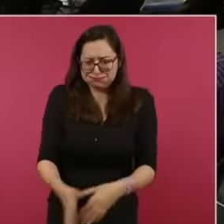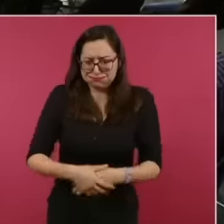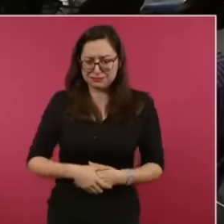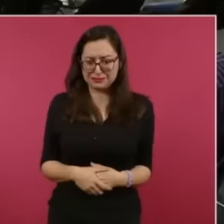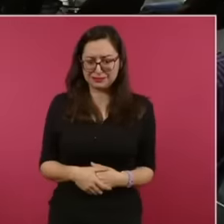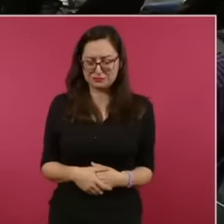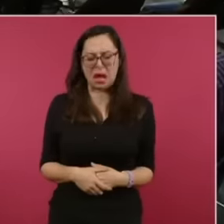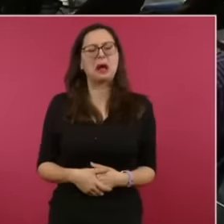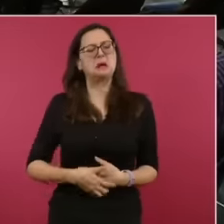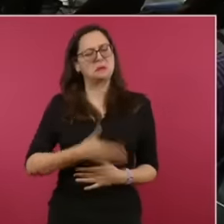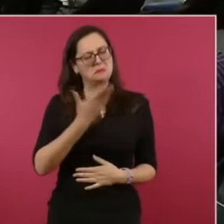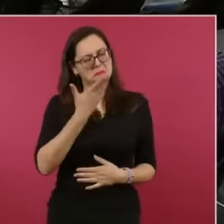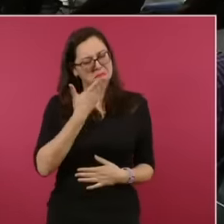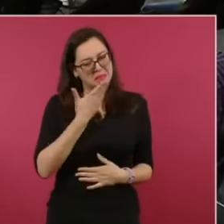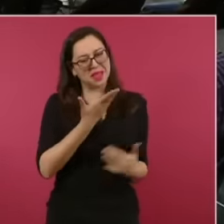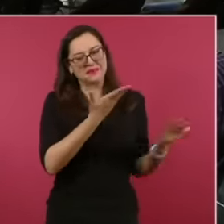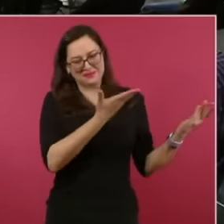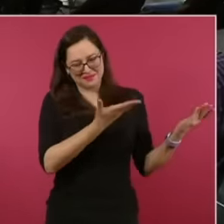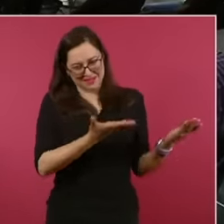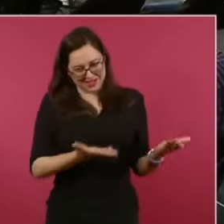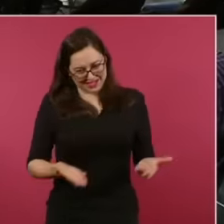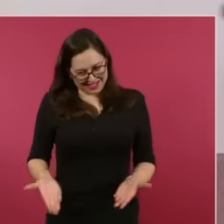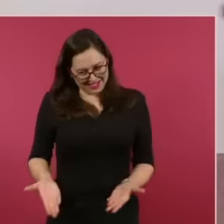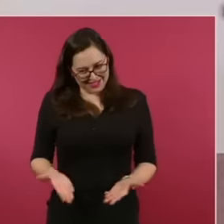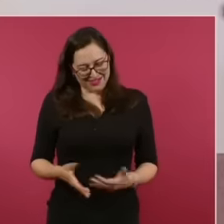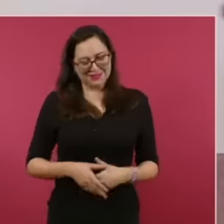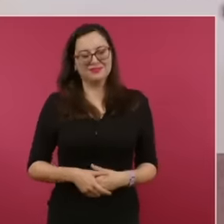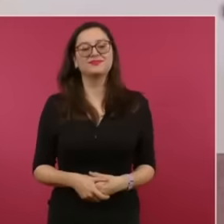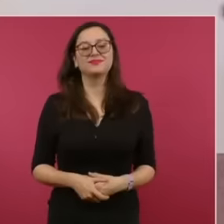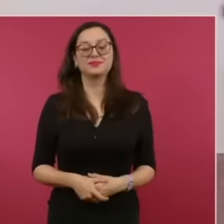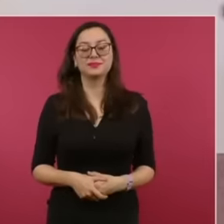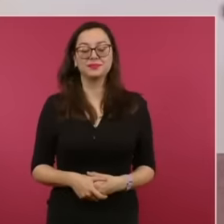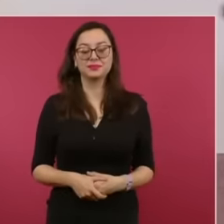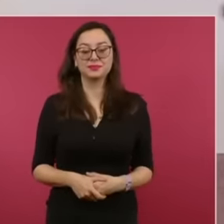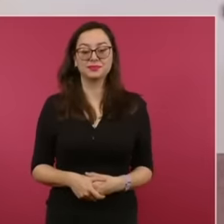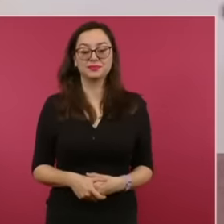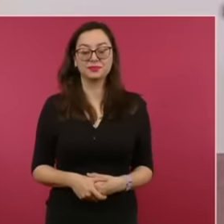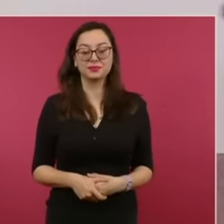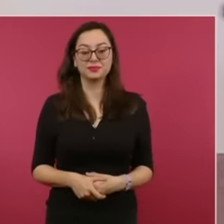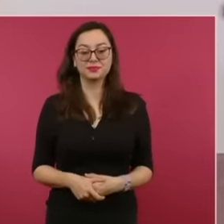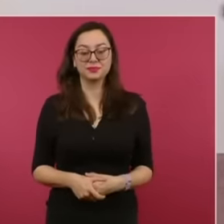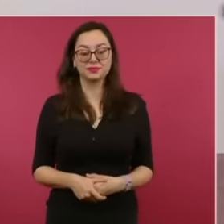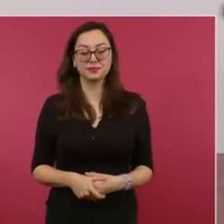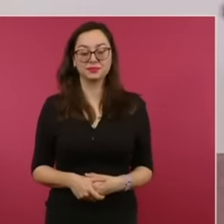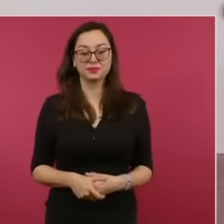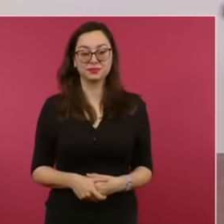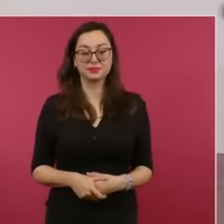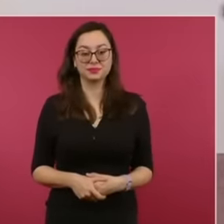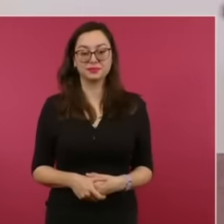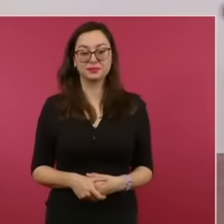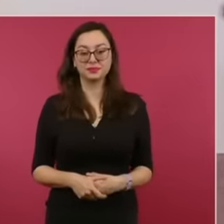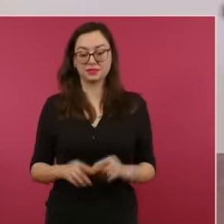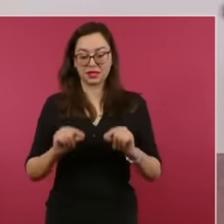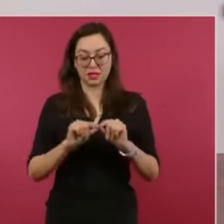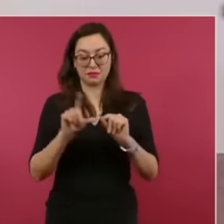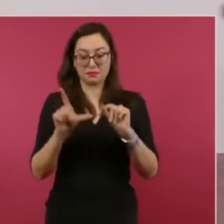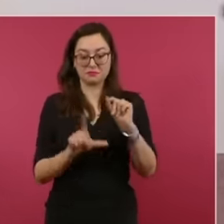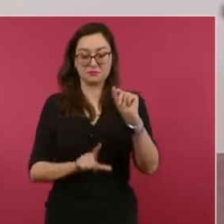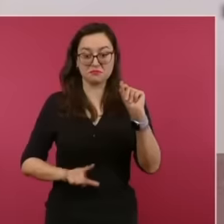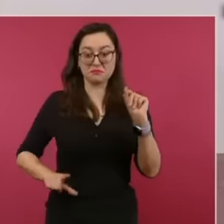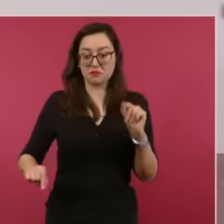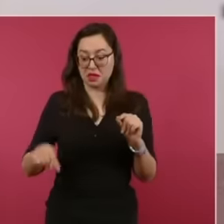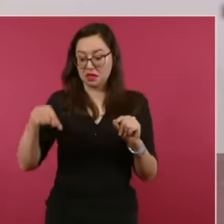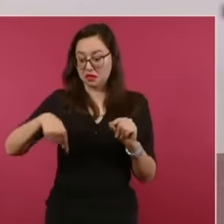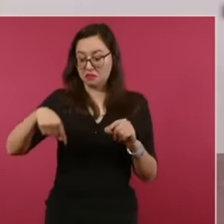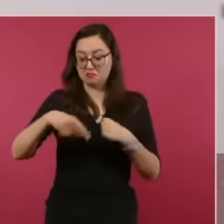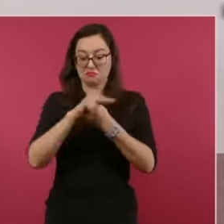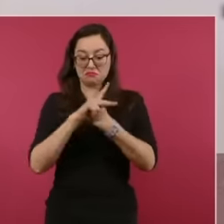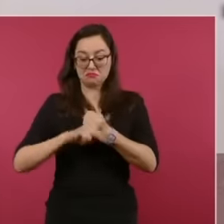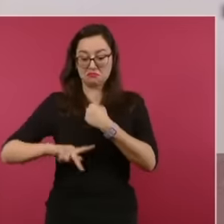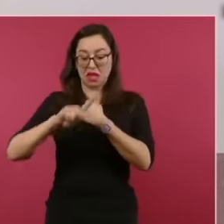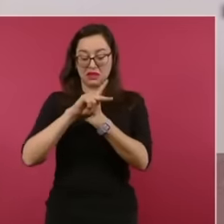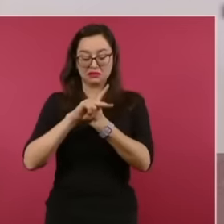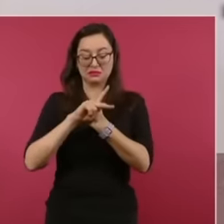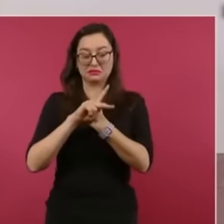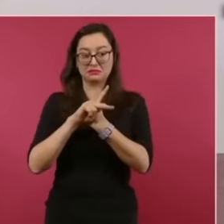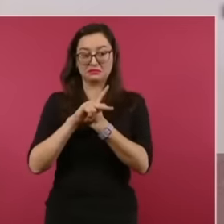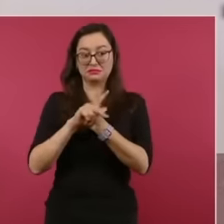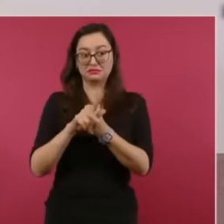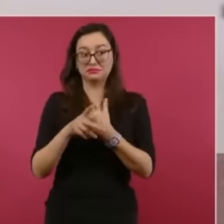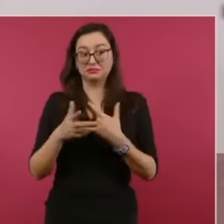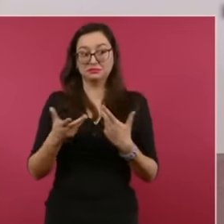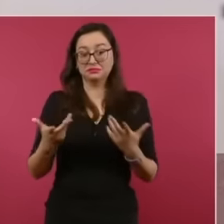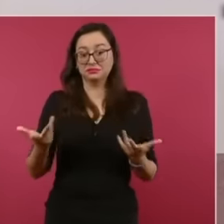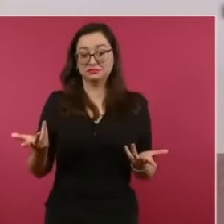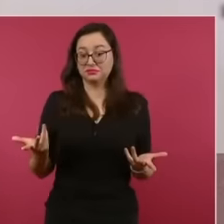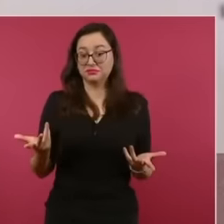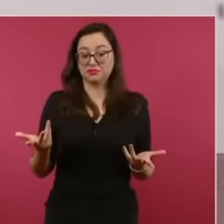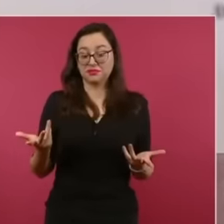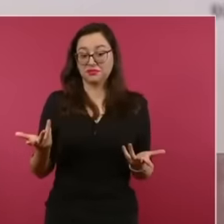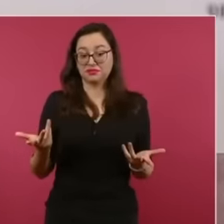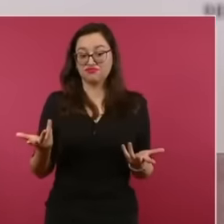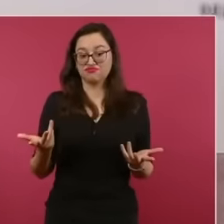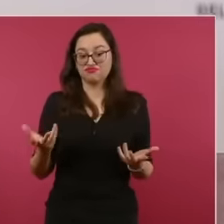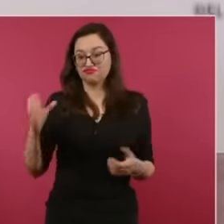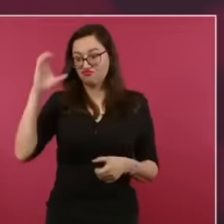welcome. Because our country is considered one of the countries with the most culture in the